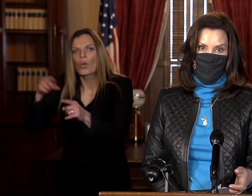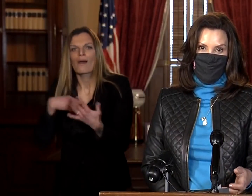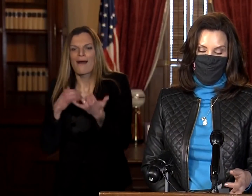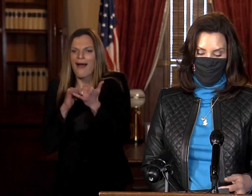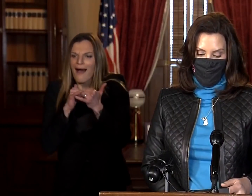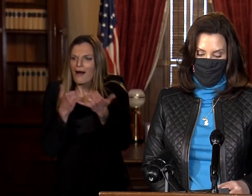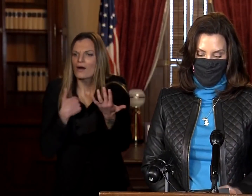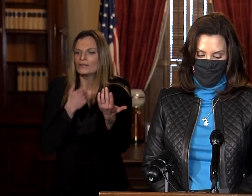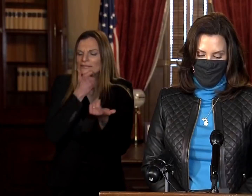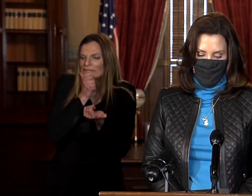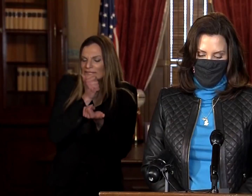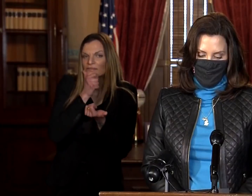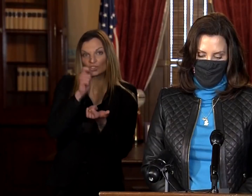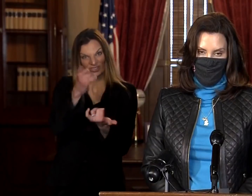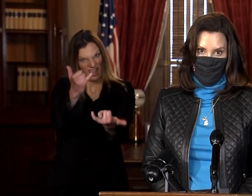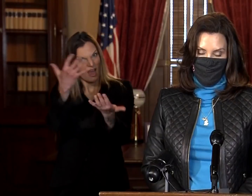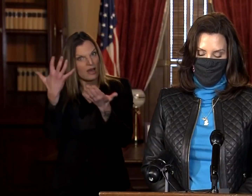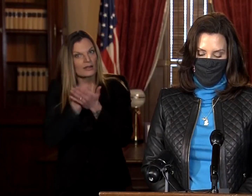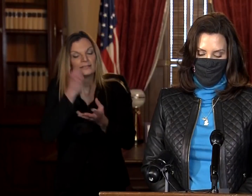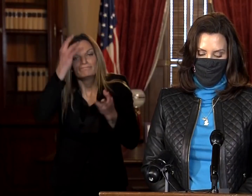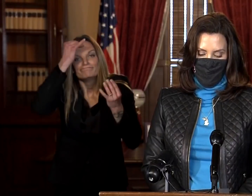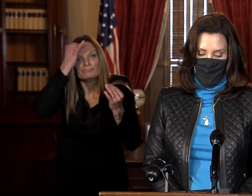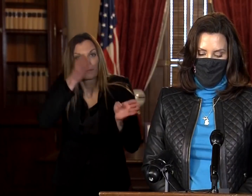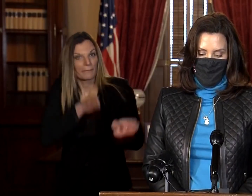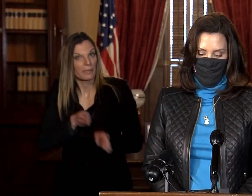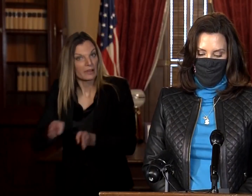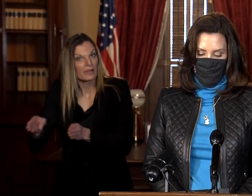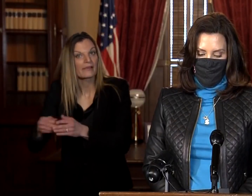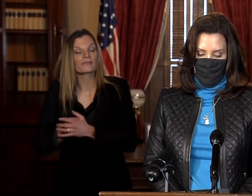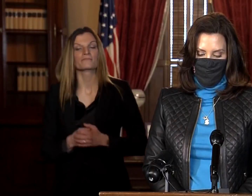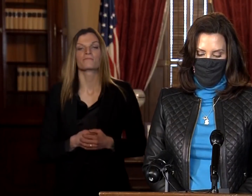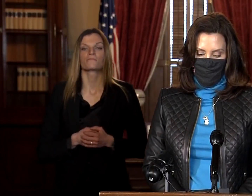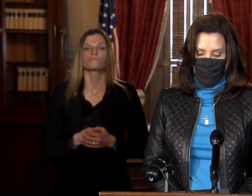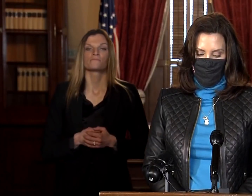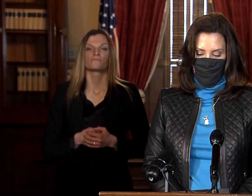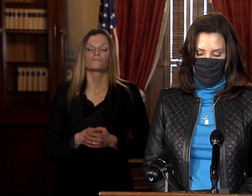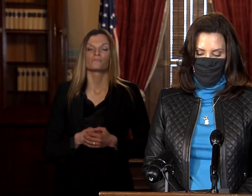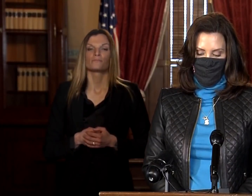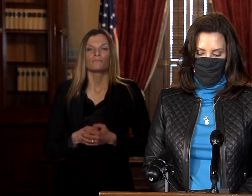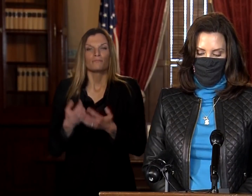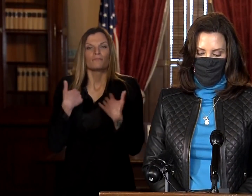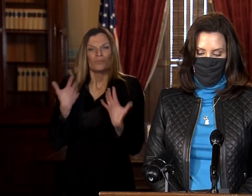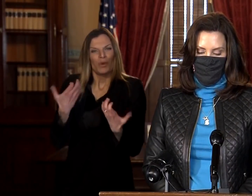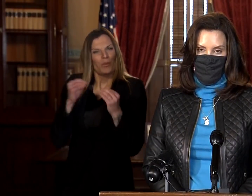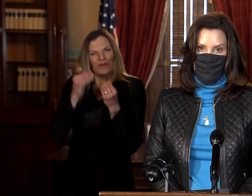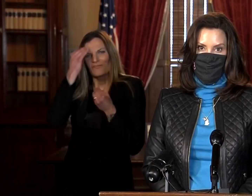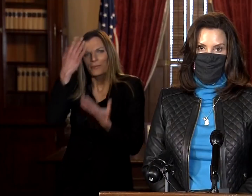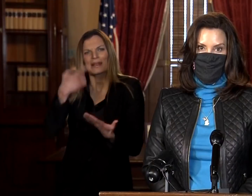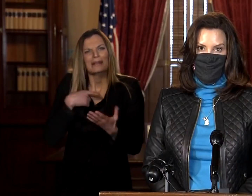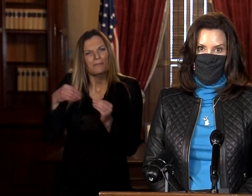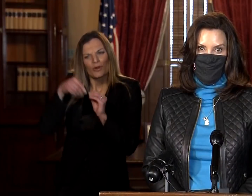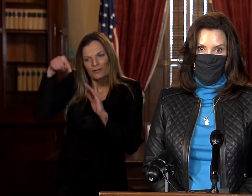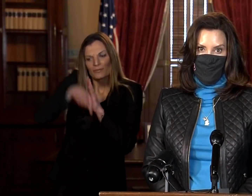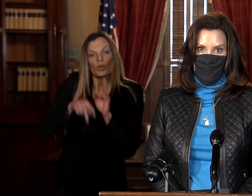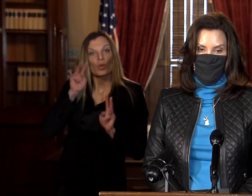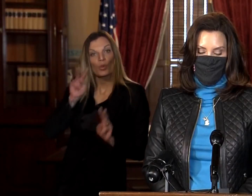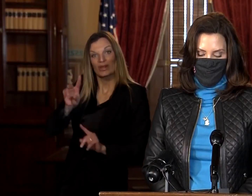to get one of these Vaccines. They are safe and effective and They are safe and effective and when it becomes available to when it becomes available to you, we want to make sure you’re you, we want to make sure you’re ready to get your Vaccine. ready to get your Vaccine. To provide more information